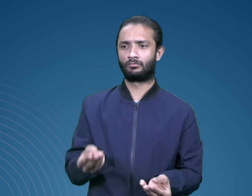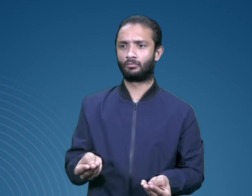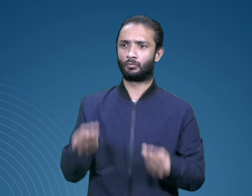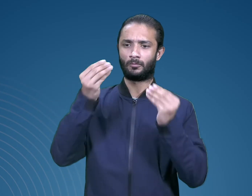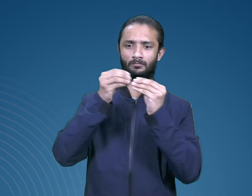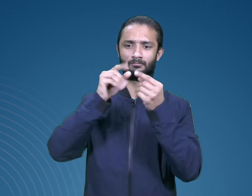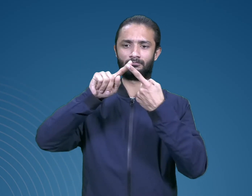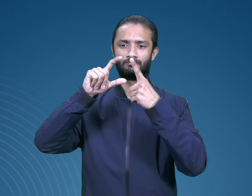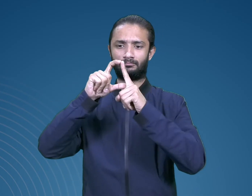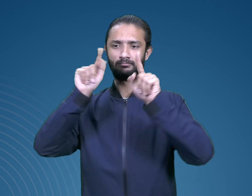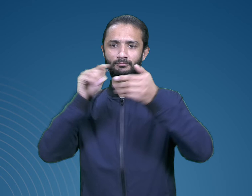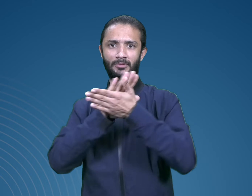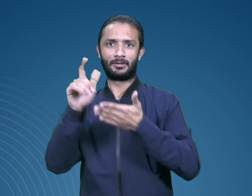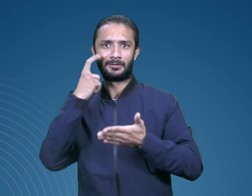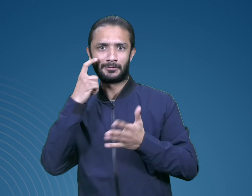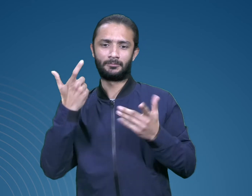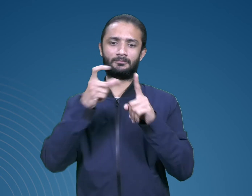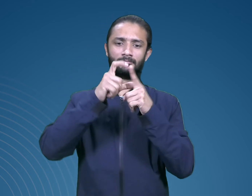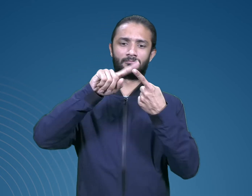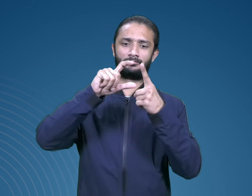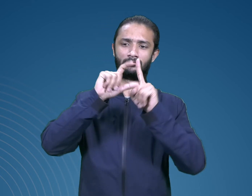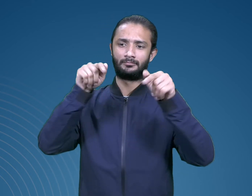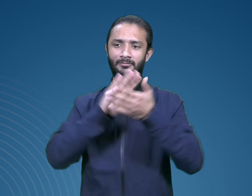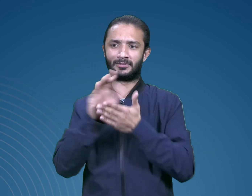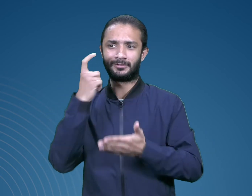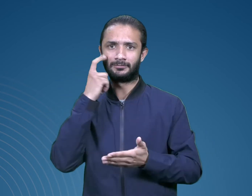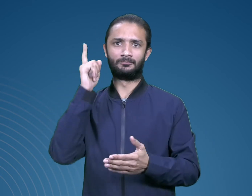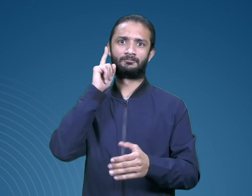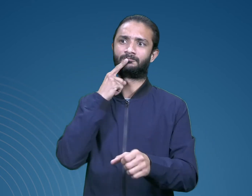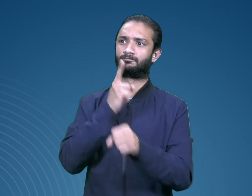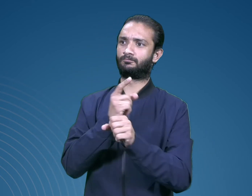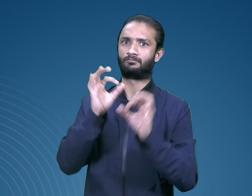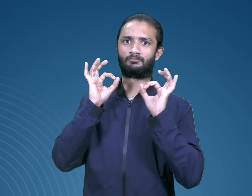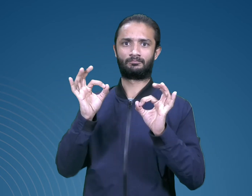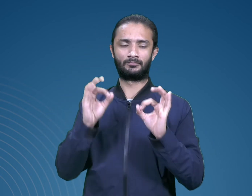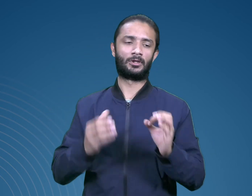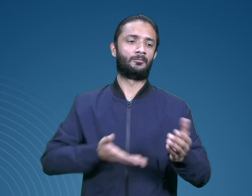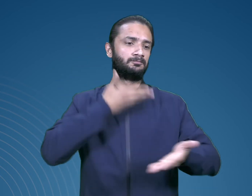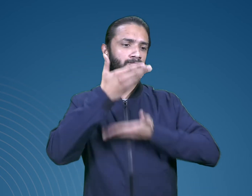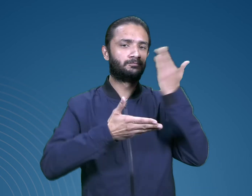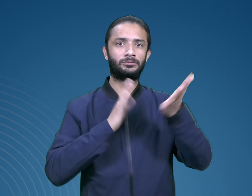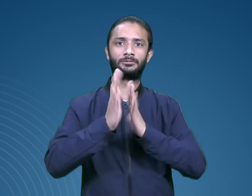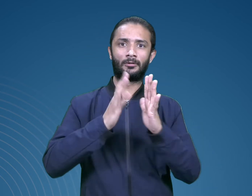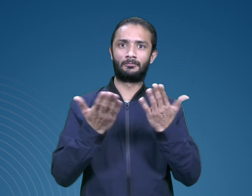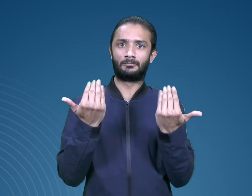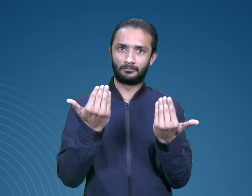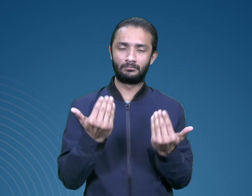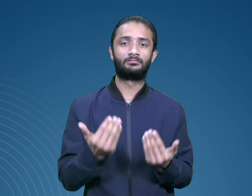Also there are some certified teachers who have done their B.ed(H.I) and D.ed(H.I) who are capable of teaching through sign language